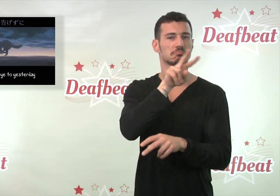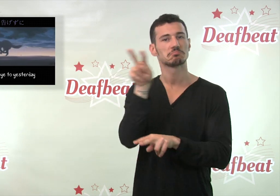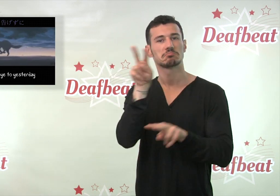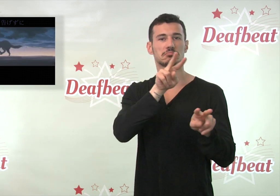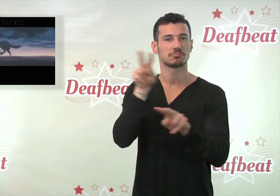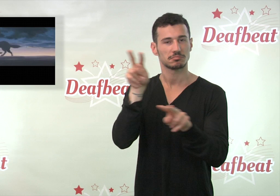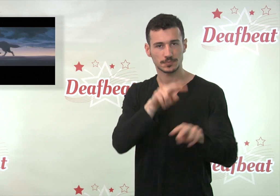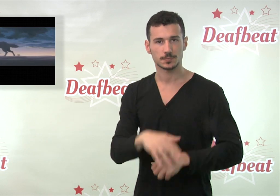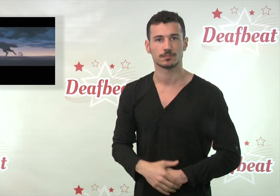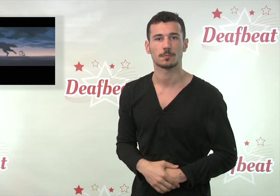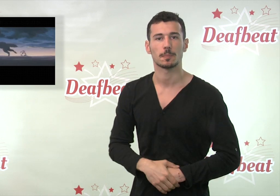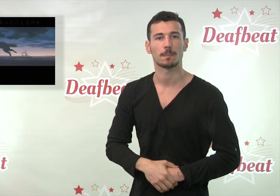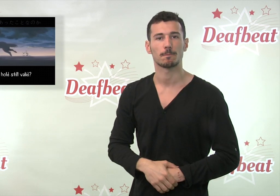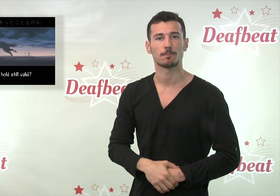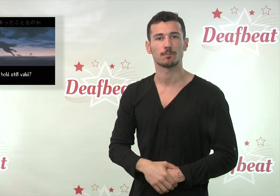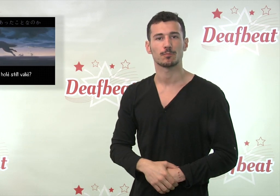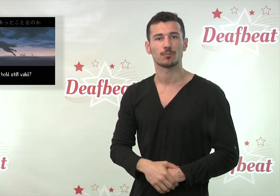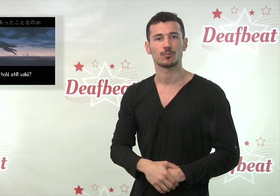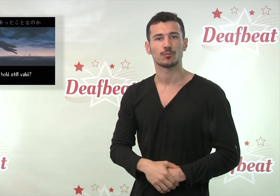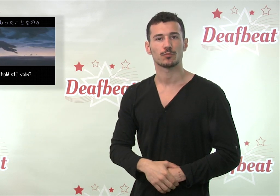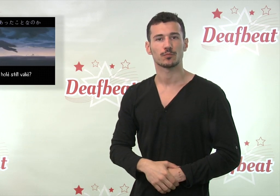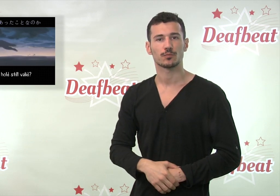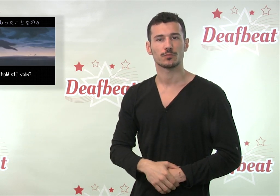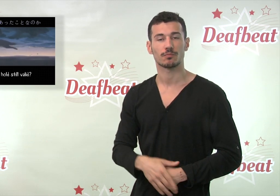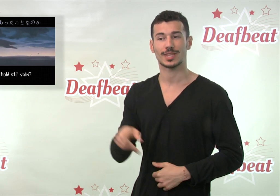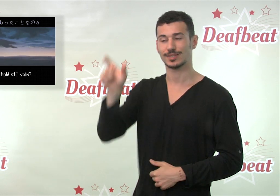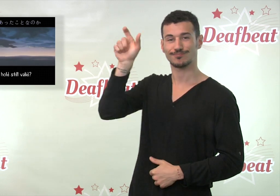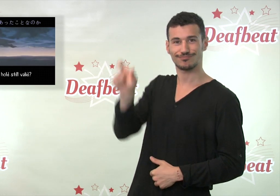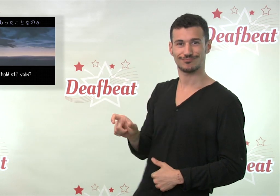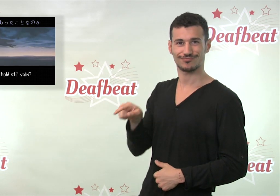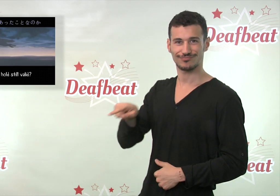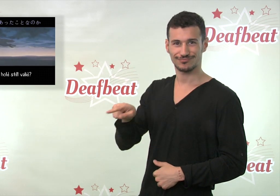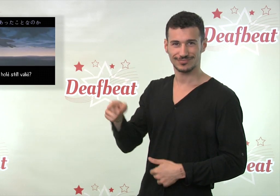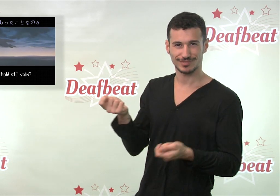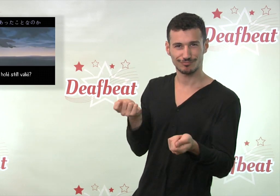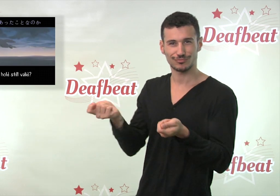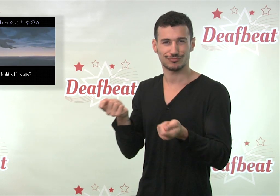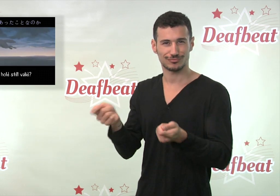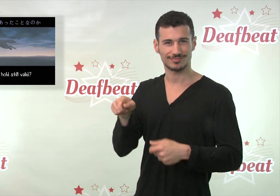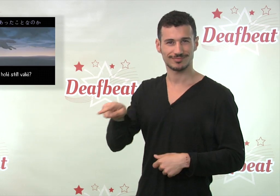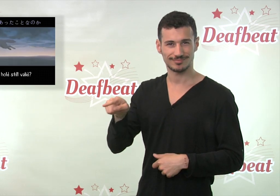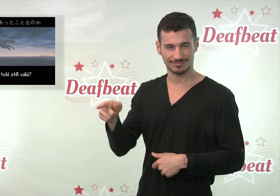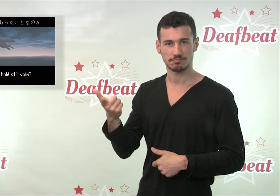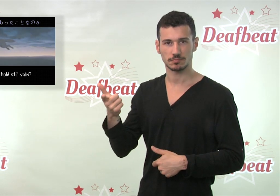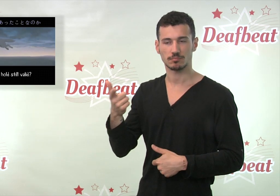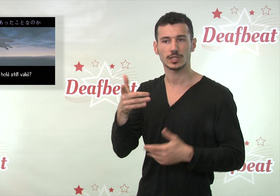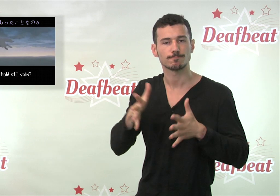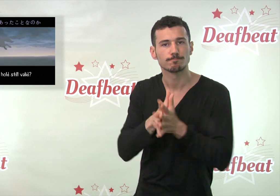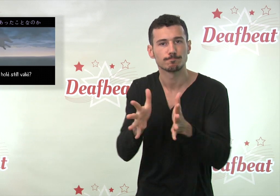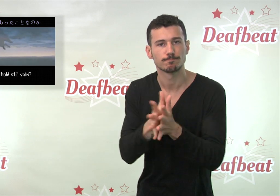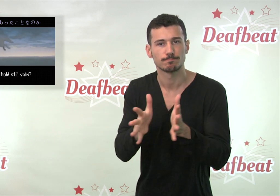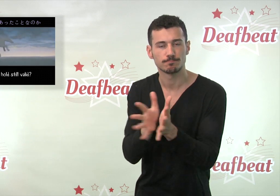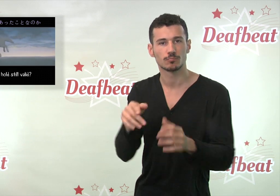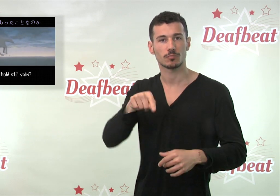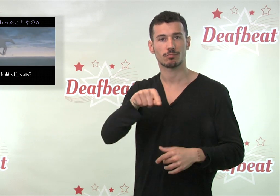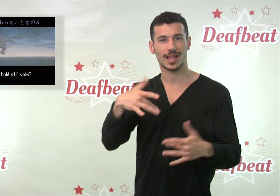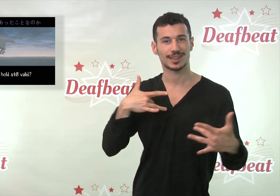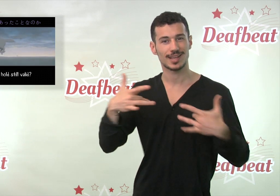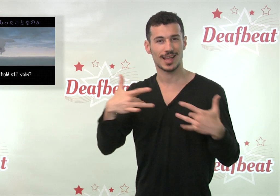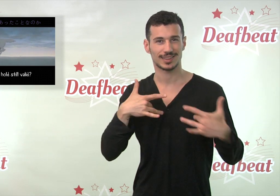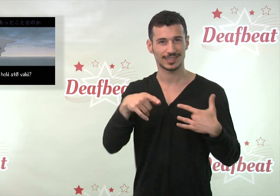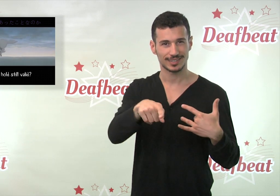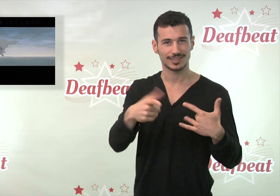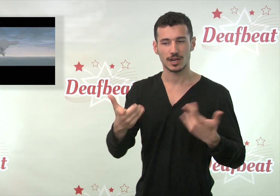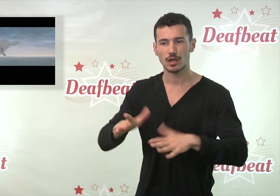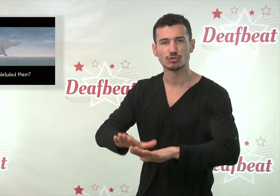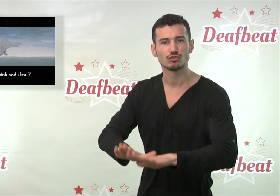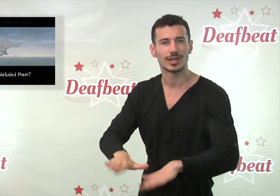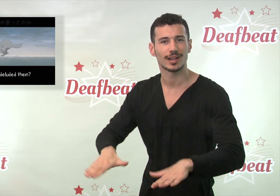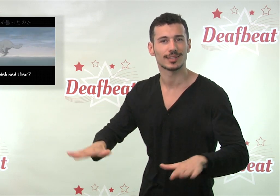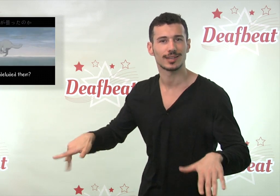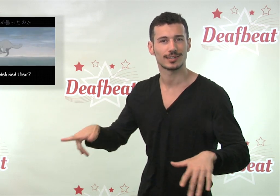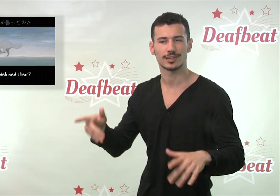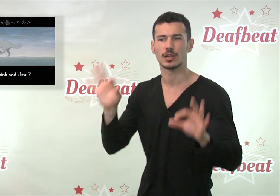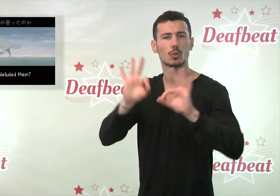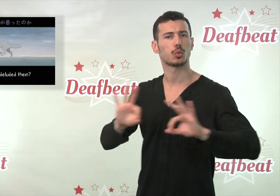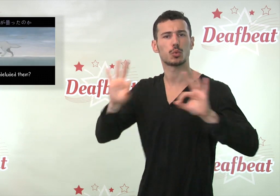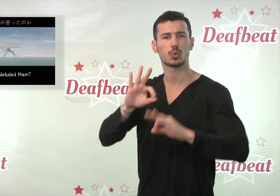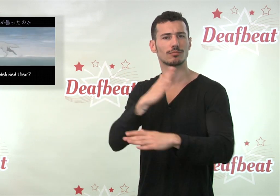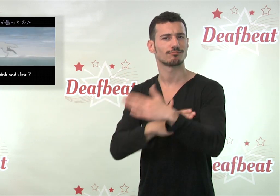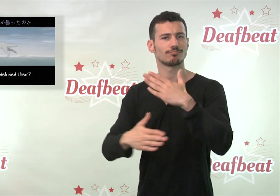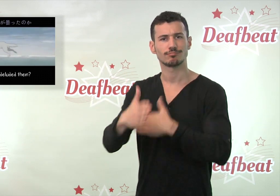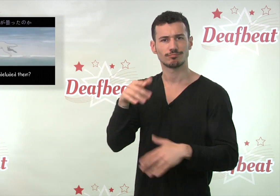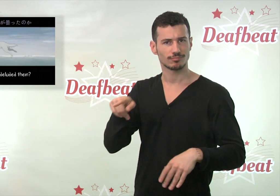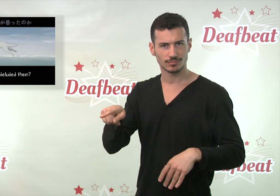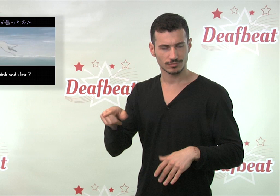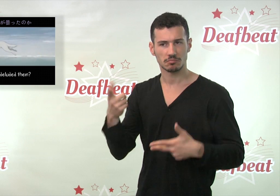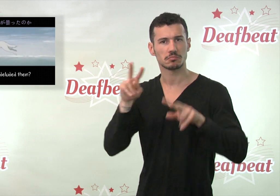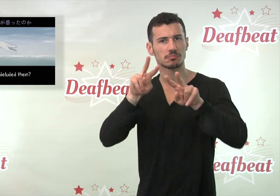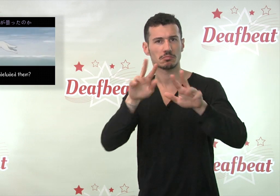screen and use sign language and physical movement. Shima says in the theater, children without disabilities